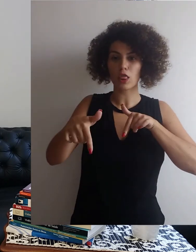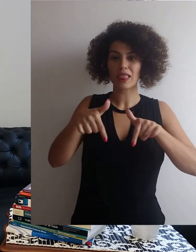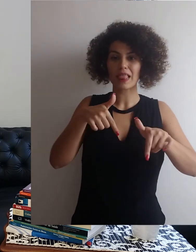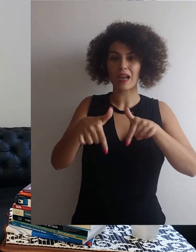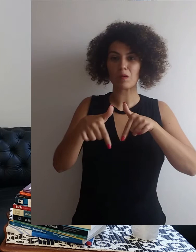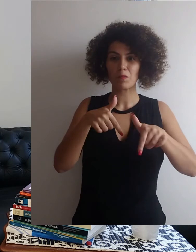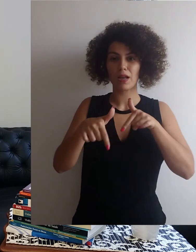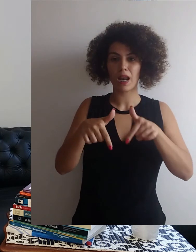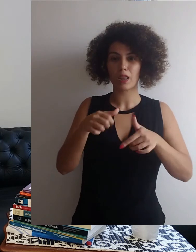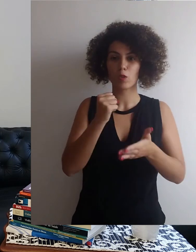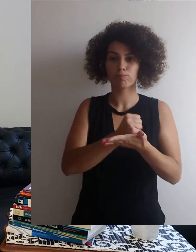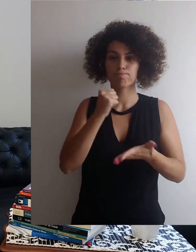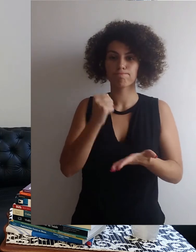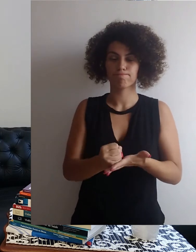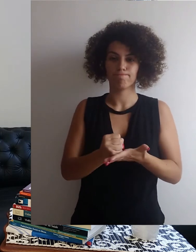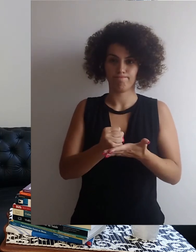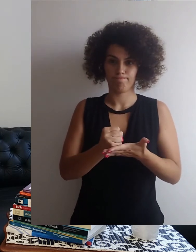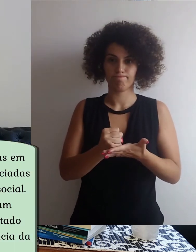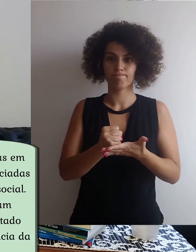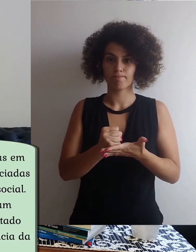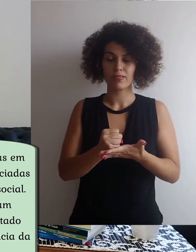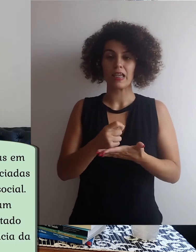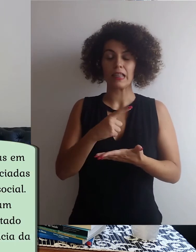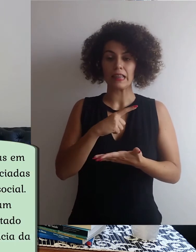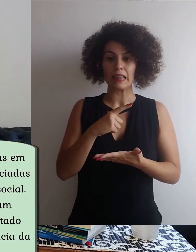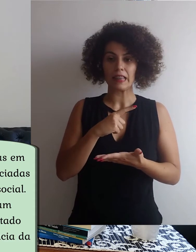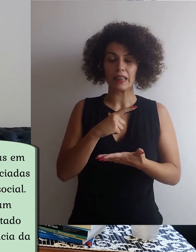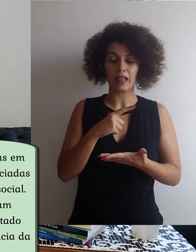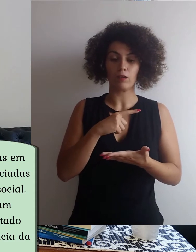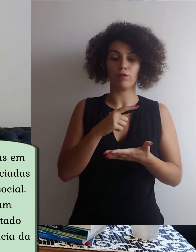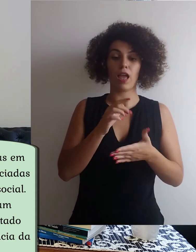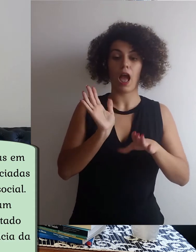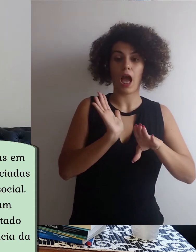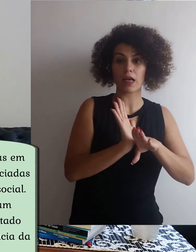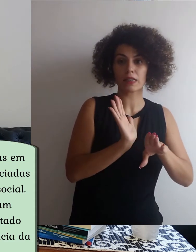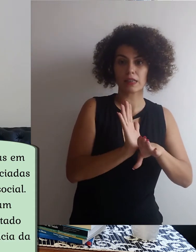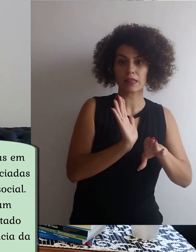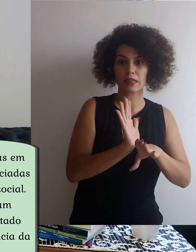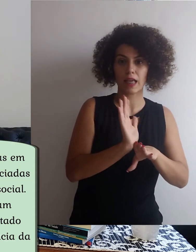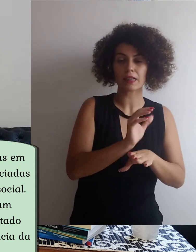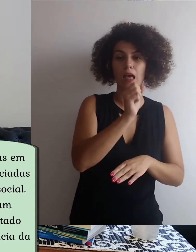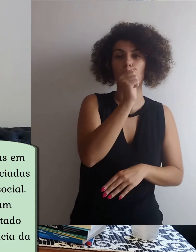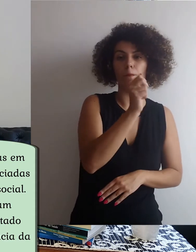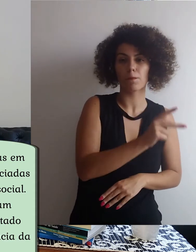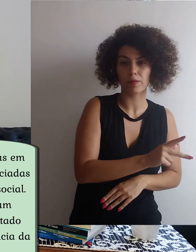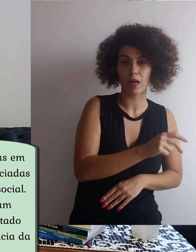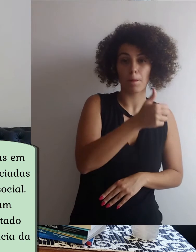specific public, the salaried workers. The assistance and social security funds